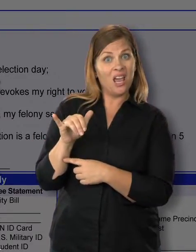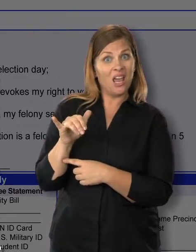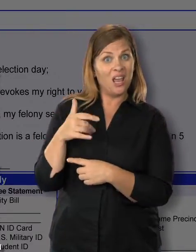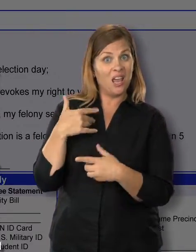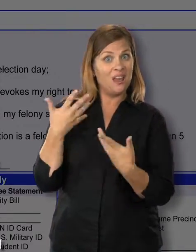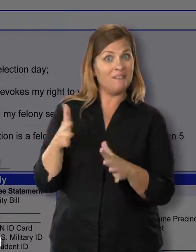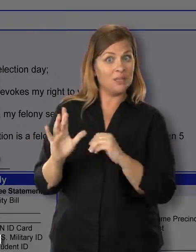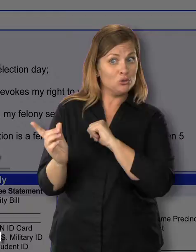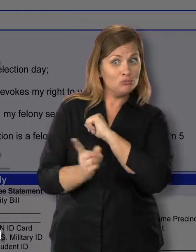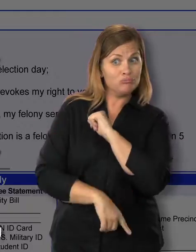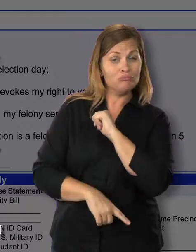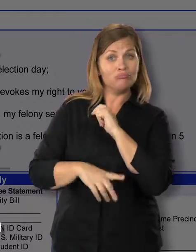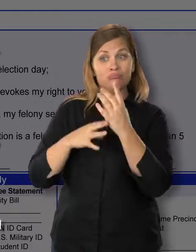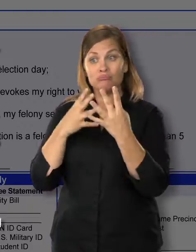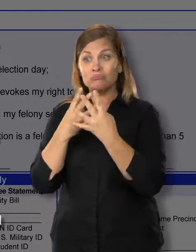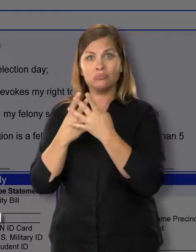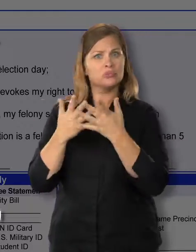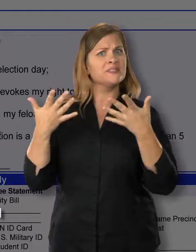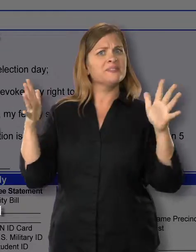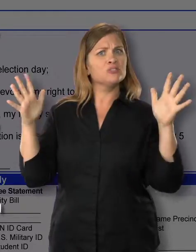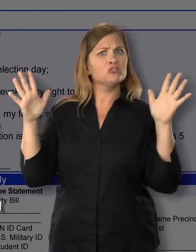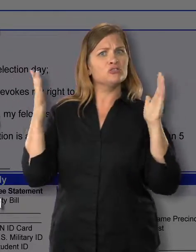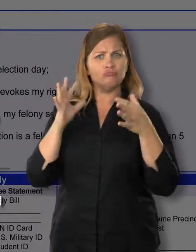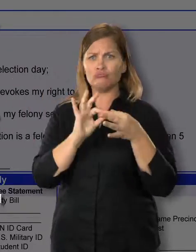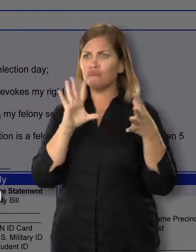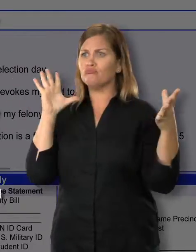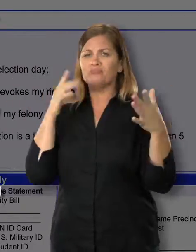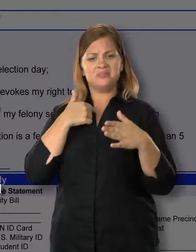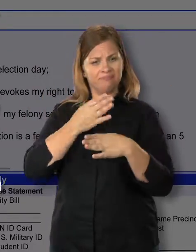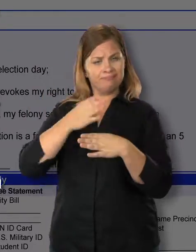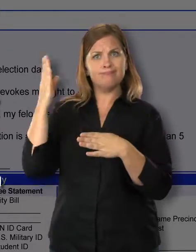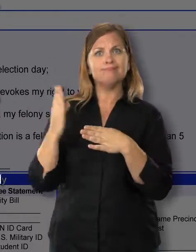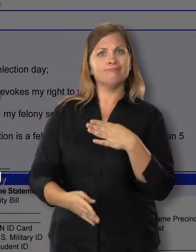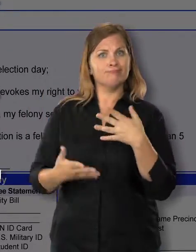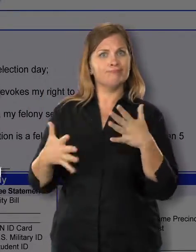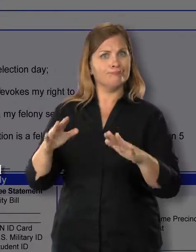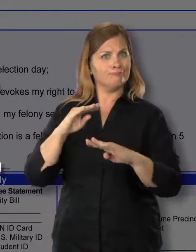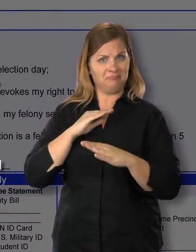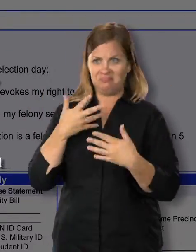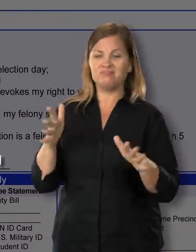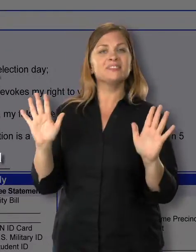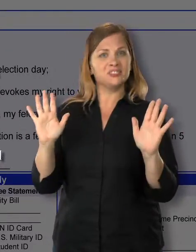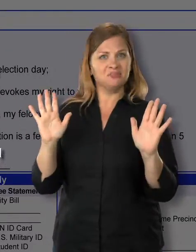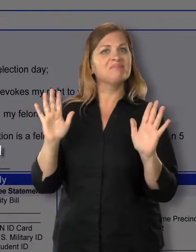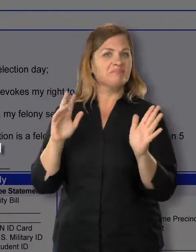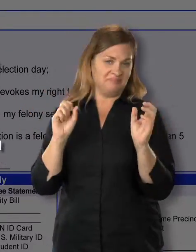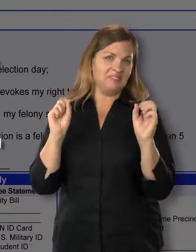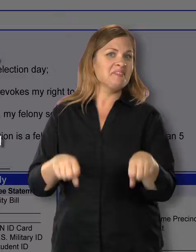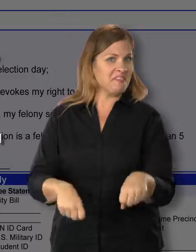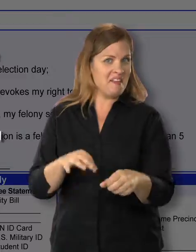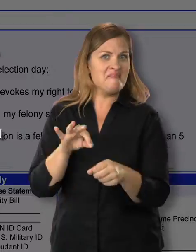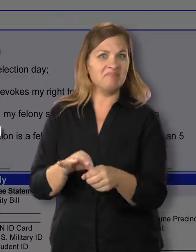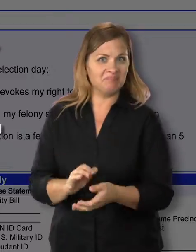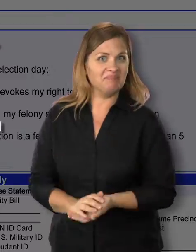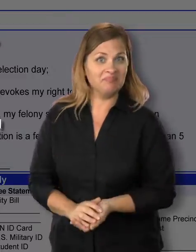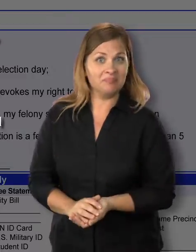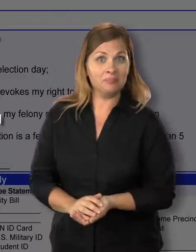have not been found by a court to be legally incompetent to vote; have the right to vote because, if I have been convicted of a felony,